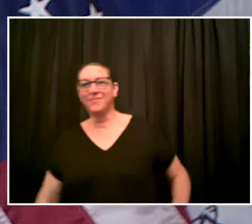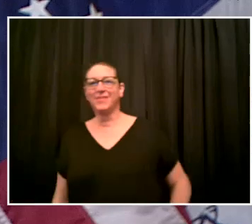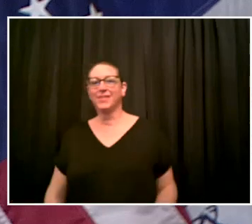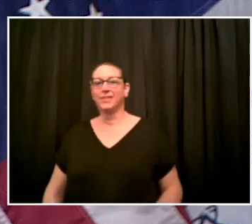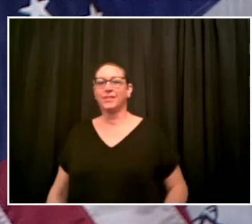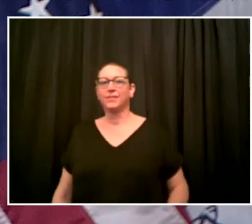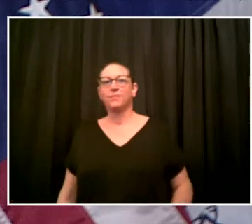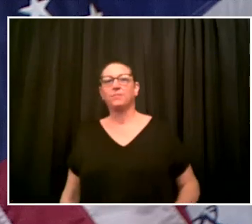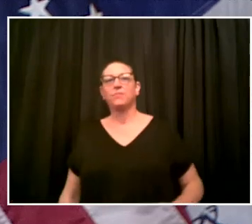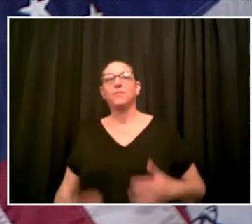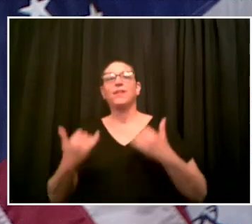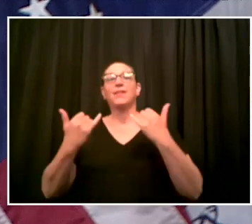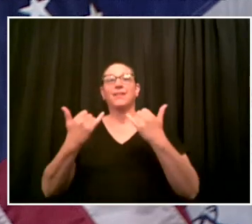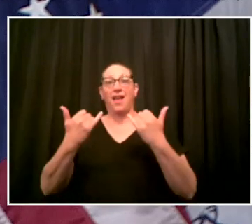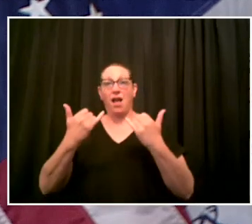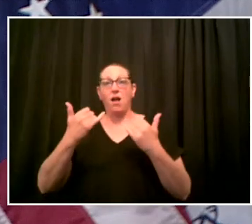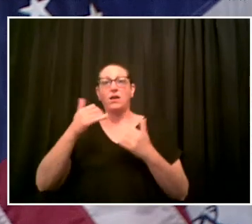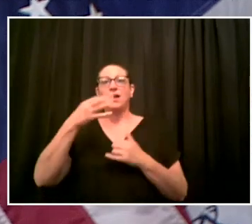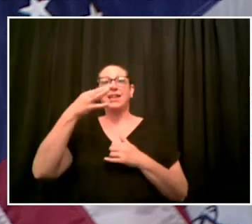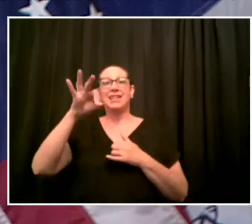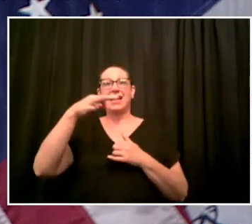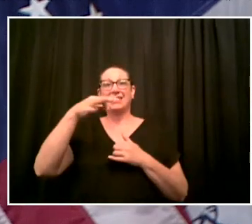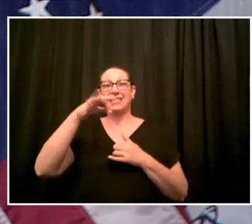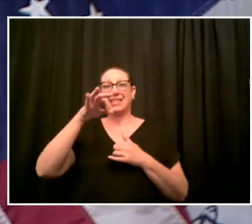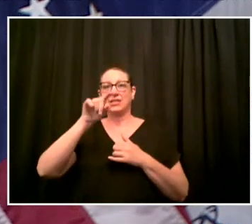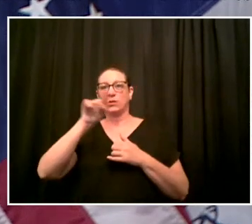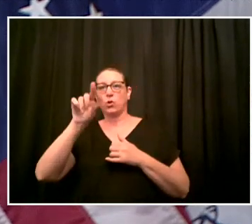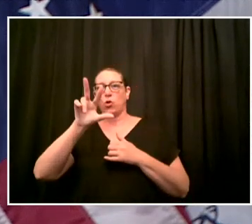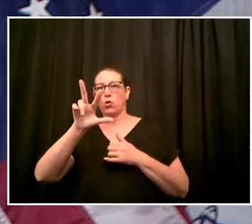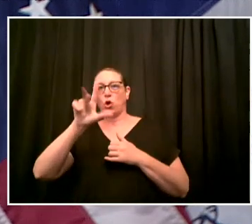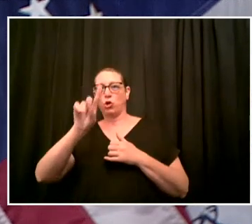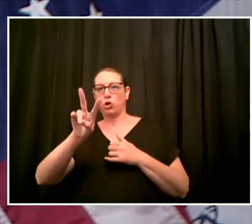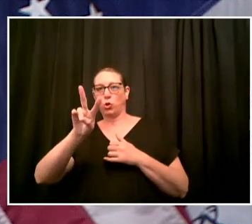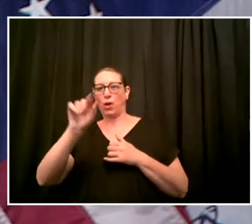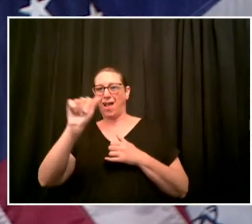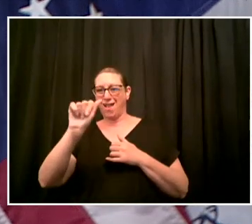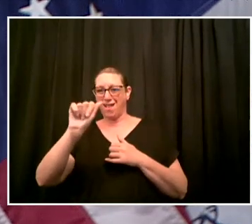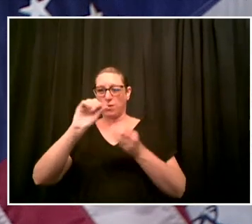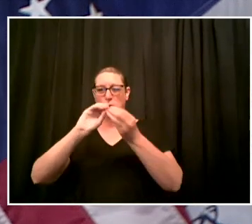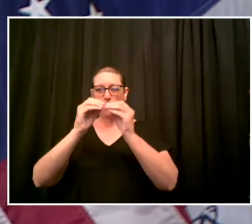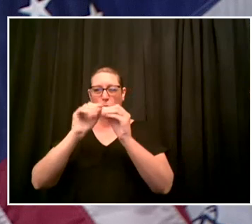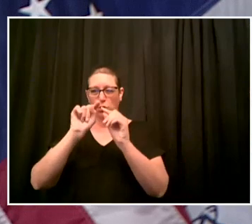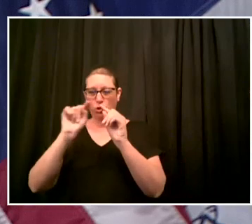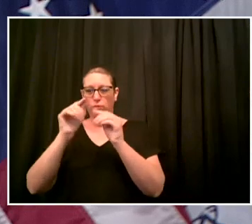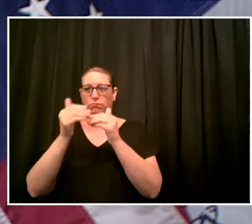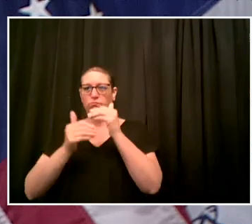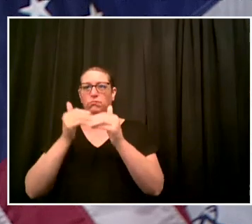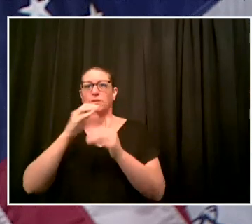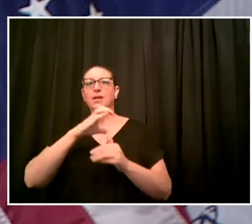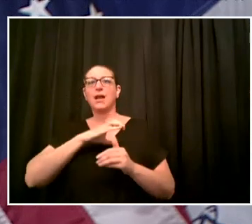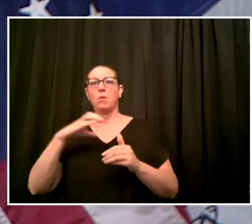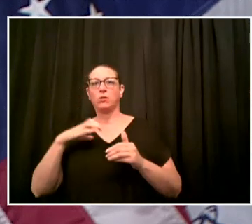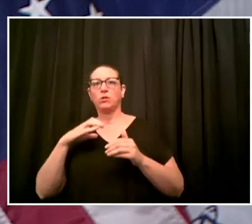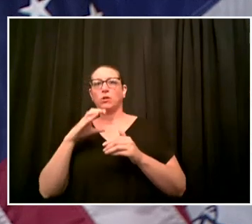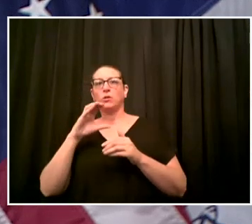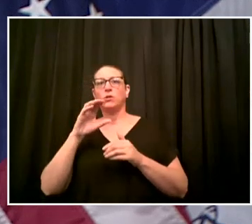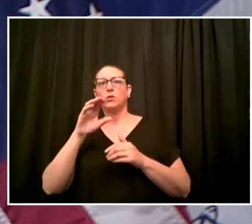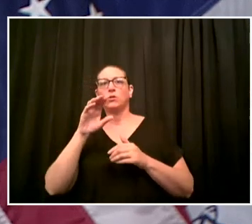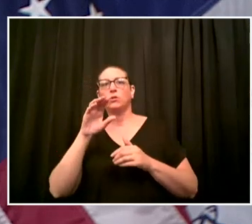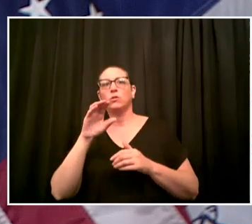AND NOW I WANT TO SPNSOOR OF INTRO